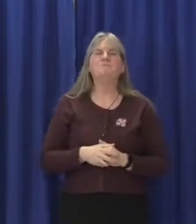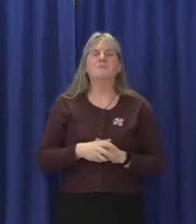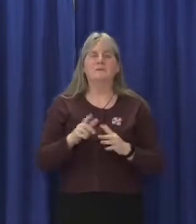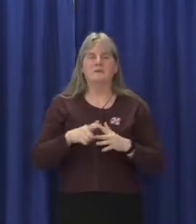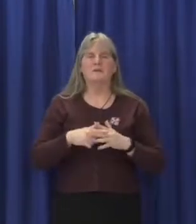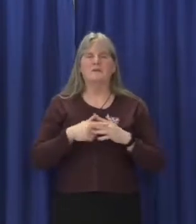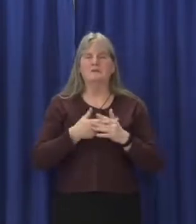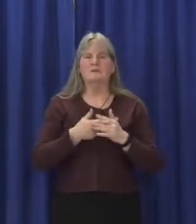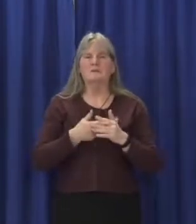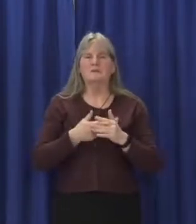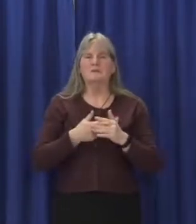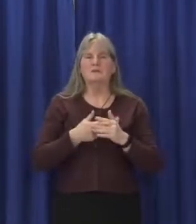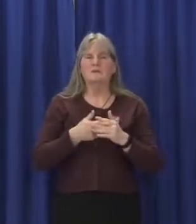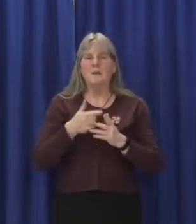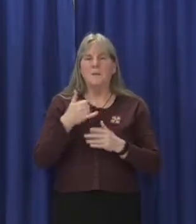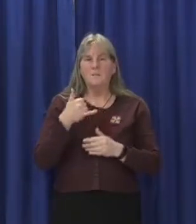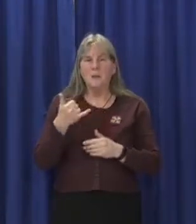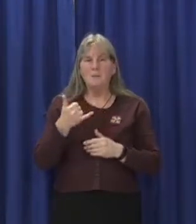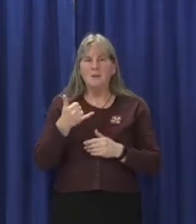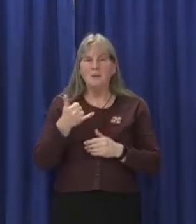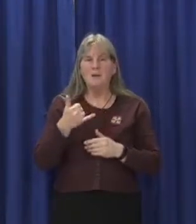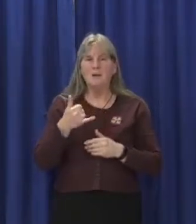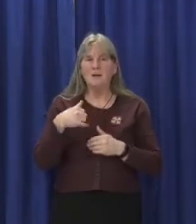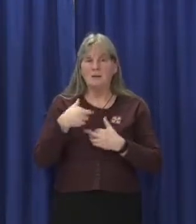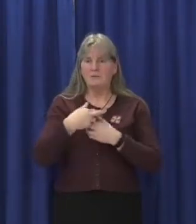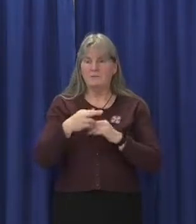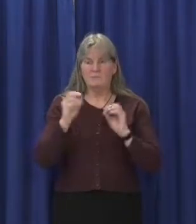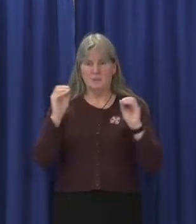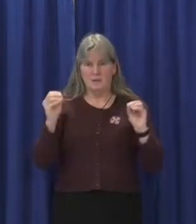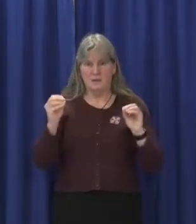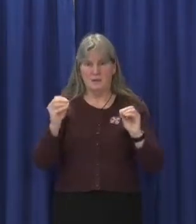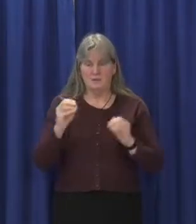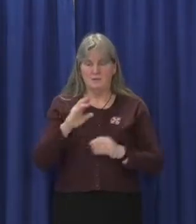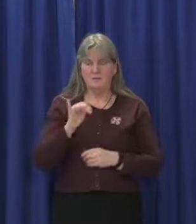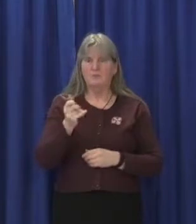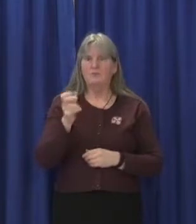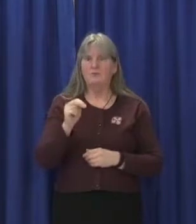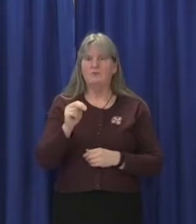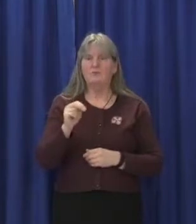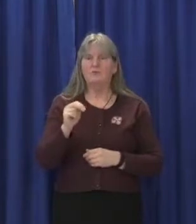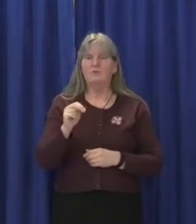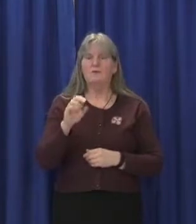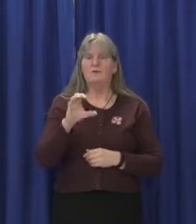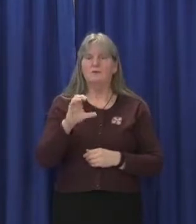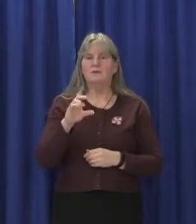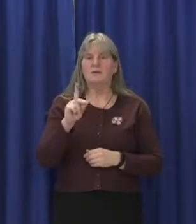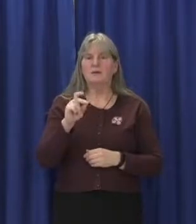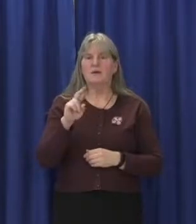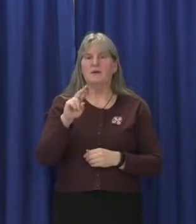reporters on the lines, as there are no reporters in the room. We'll start with John Kennedy at CKRW.